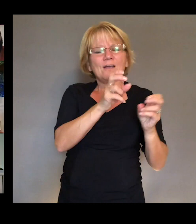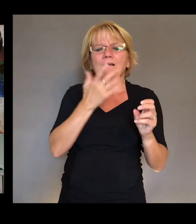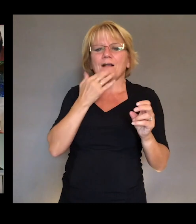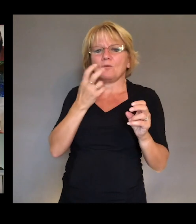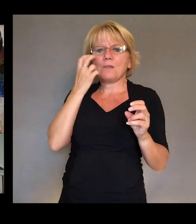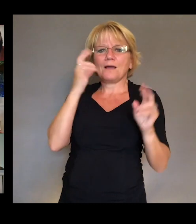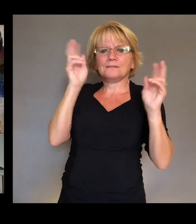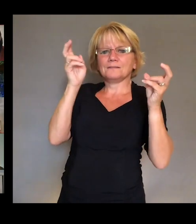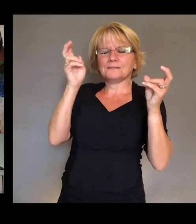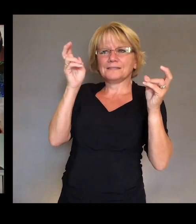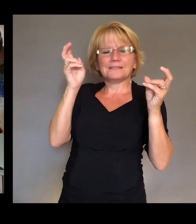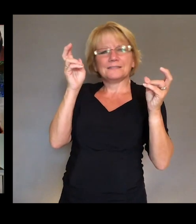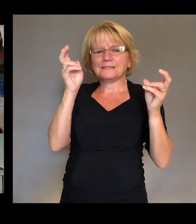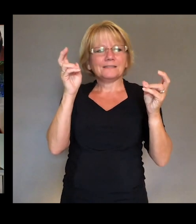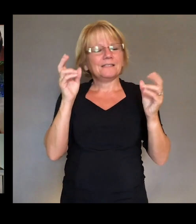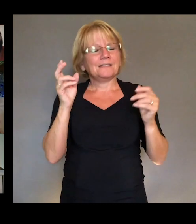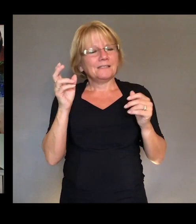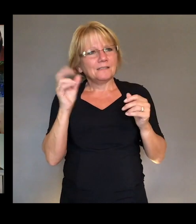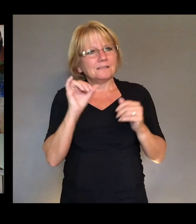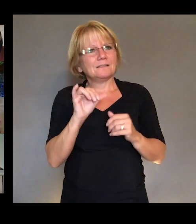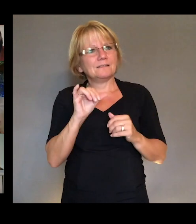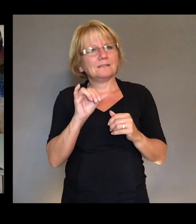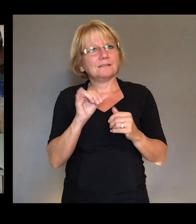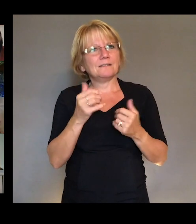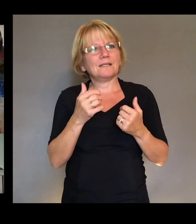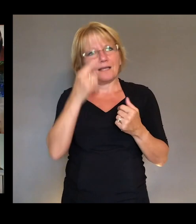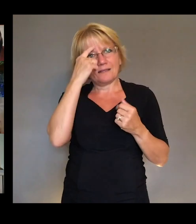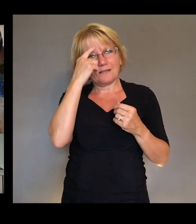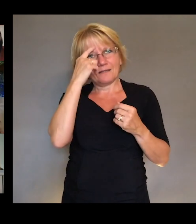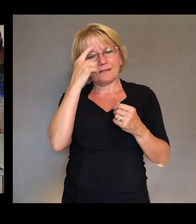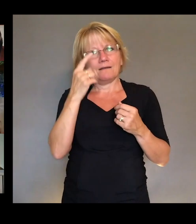And I'm like faced with the idea of going back to school